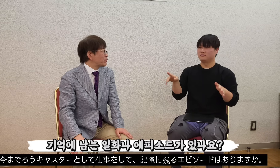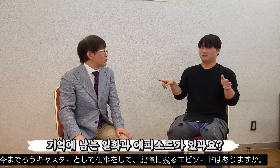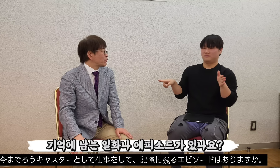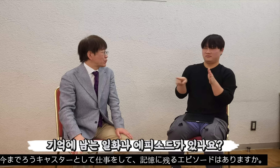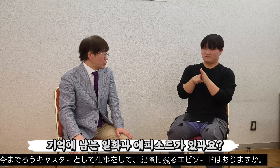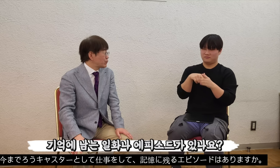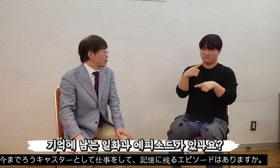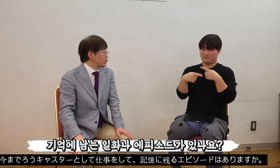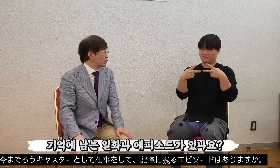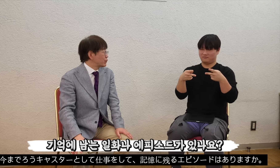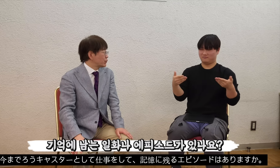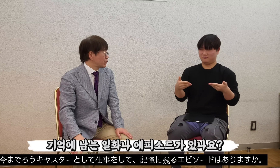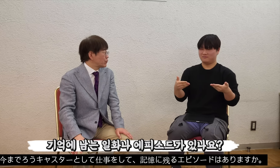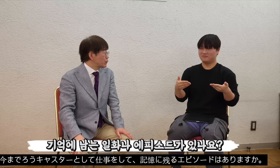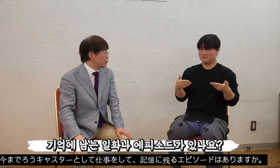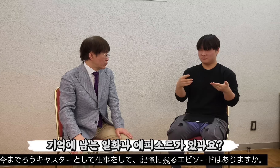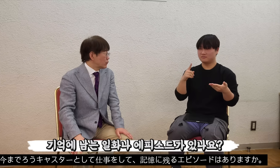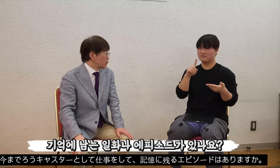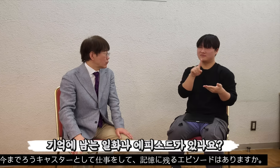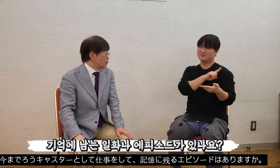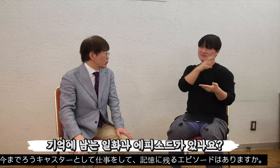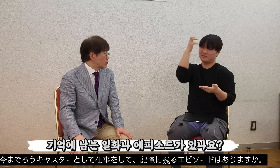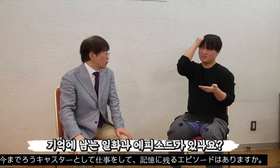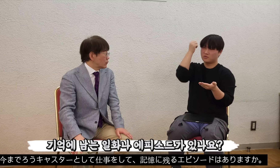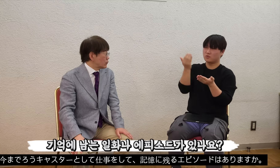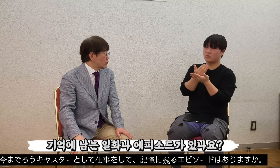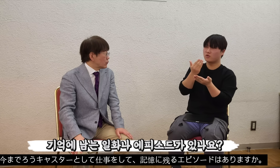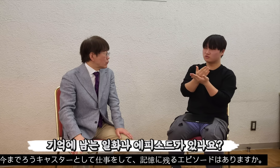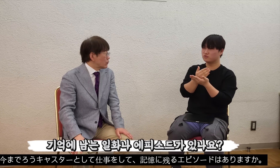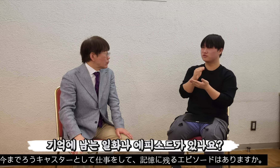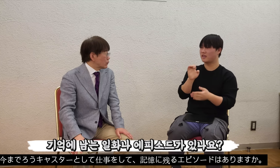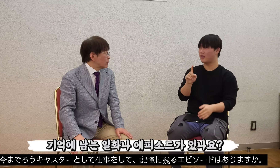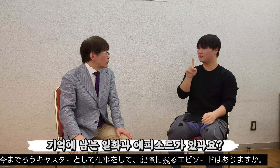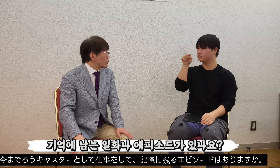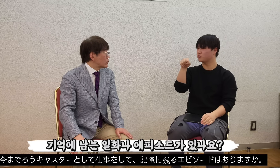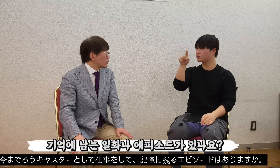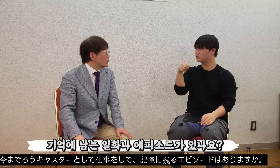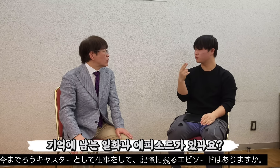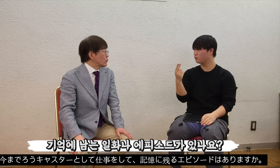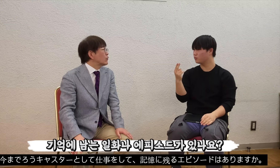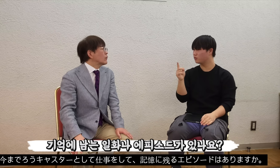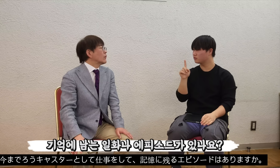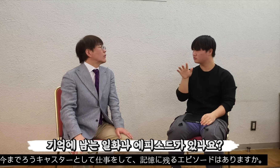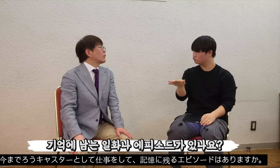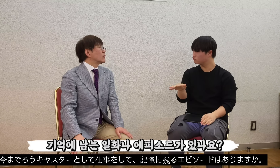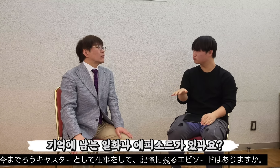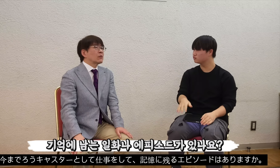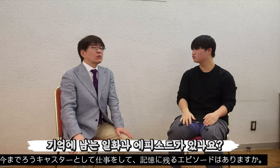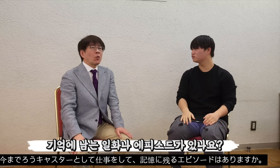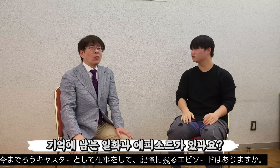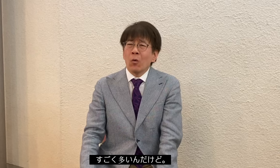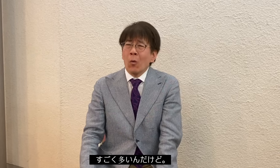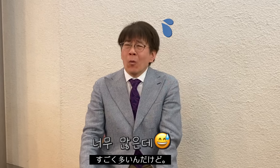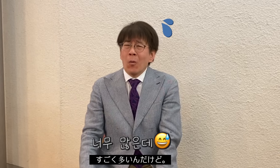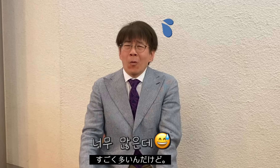Are there any memorable anecdotes or episodes?